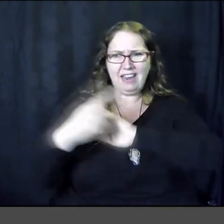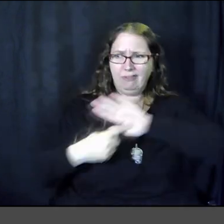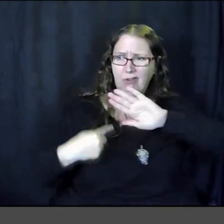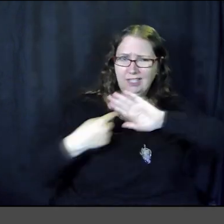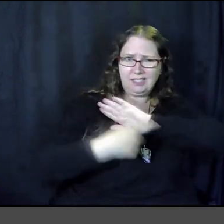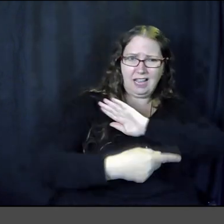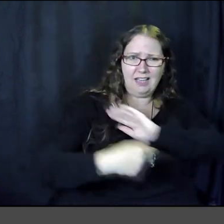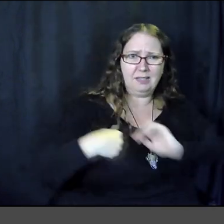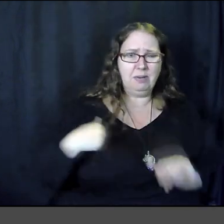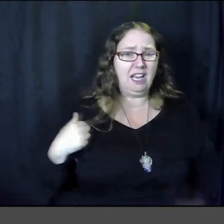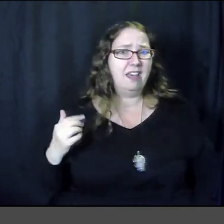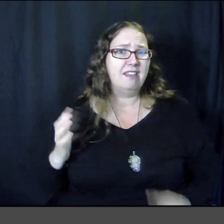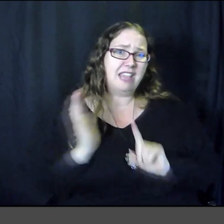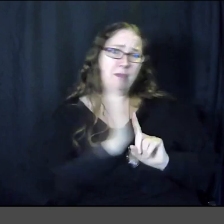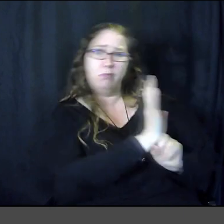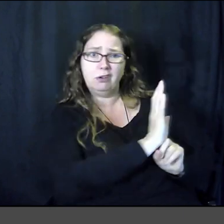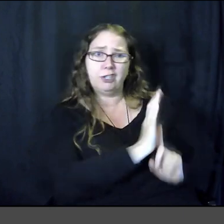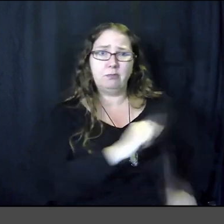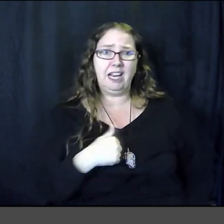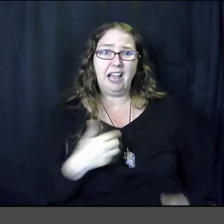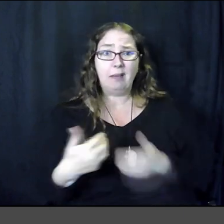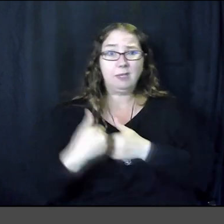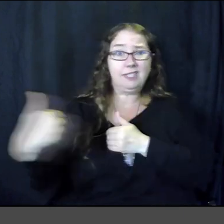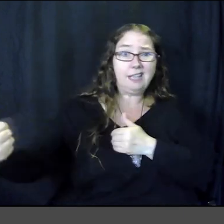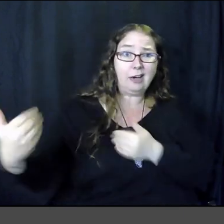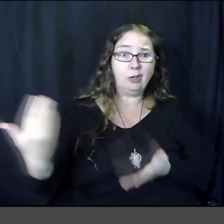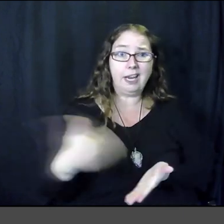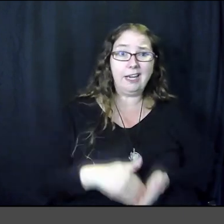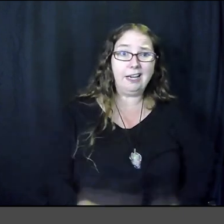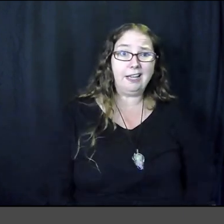ONCE AGAIN OR LIED ABOUT, WELL, IT'S TIME TO WRITE.